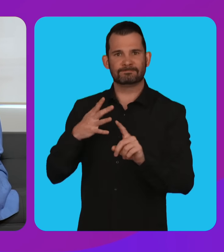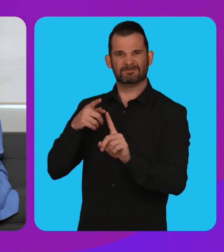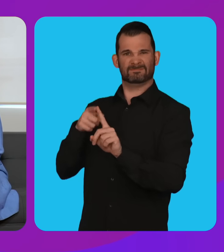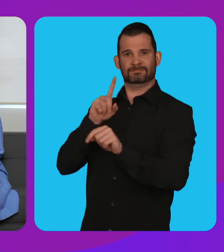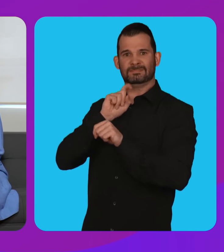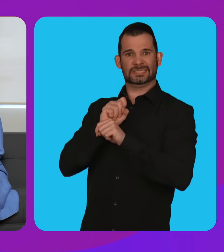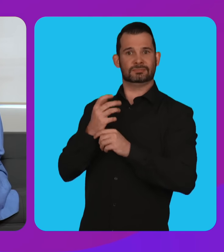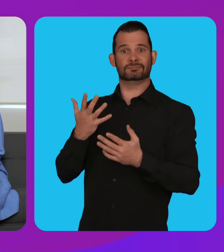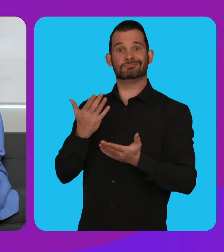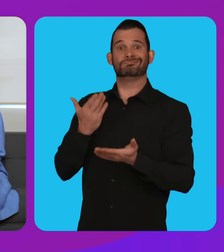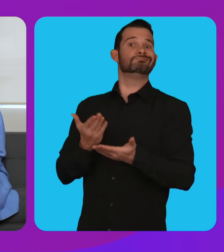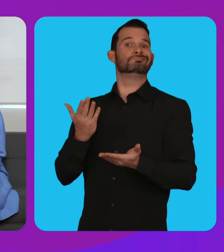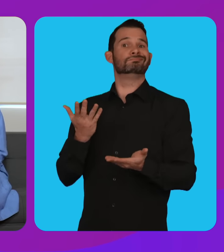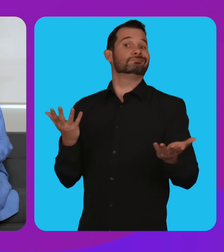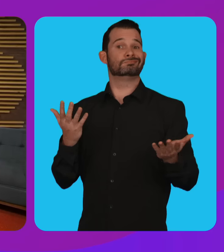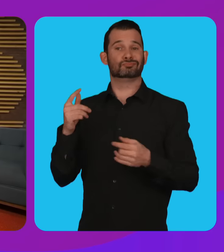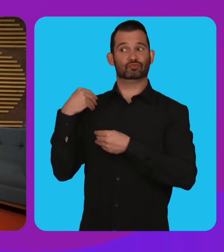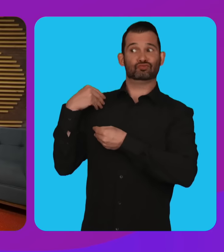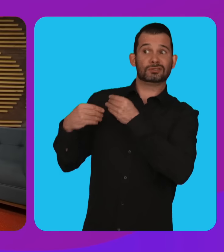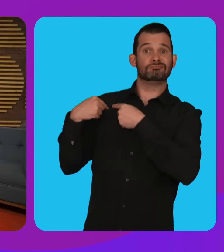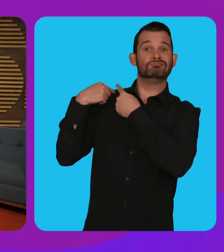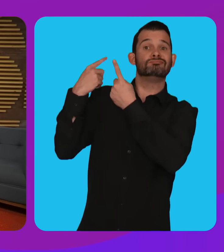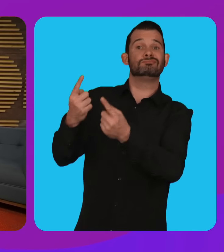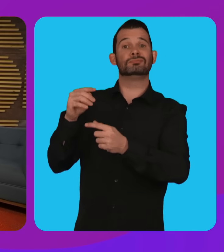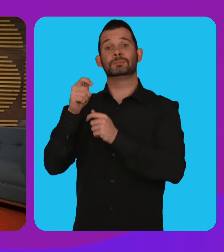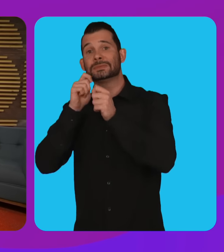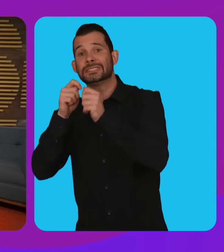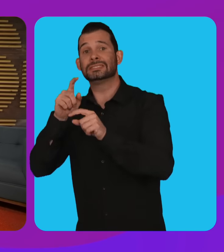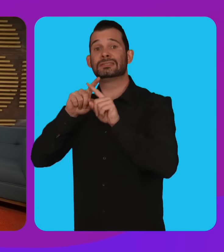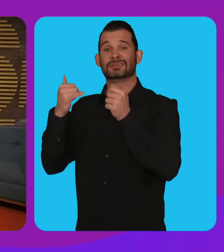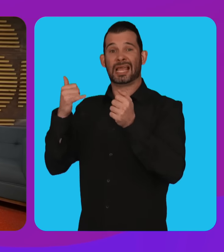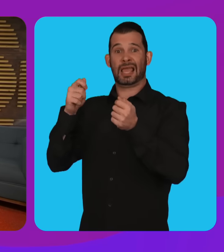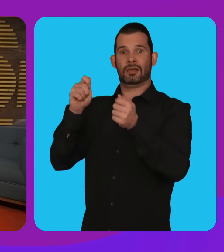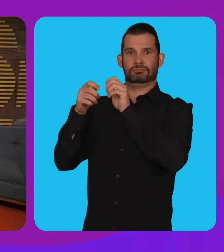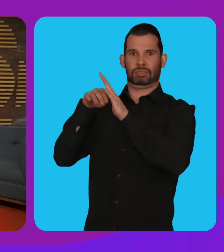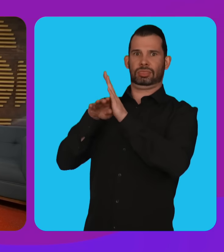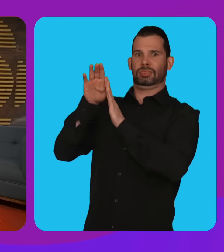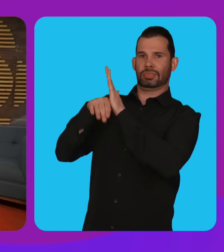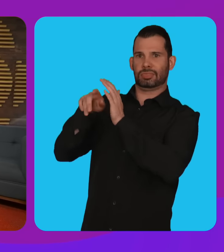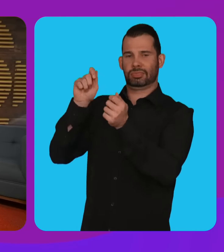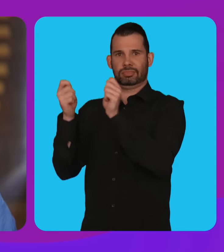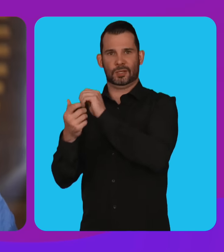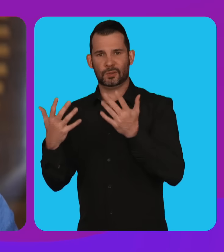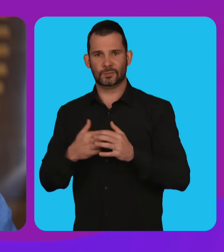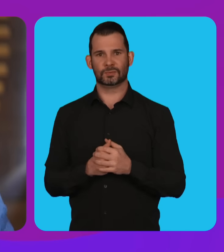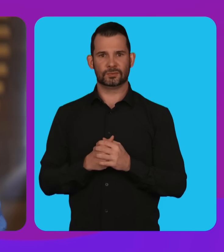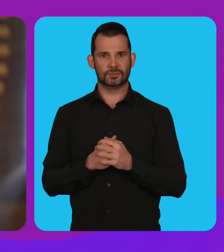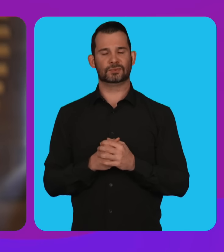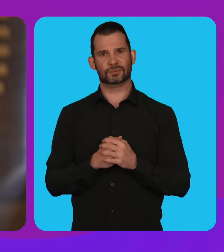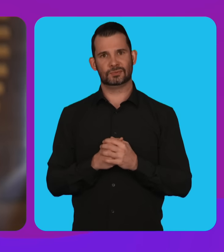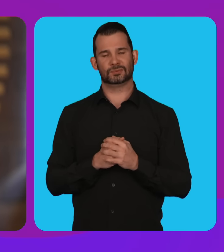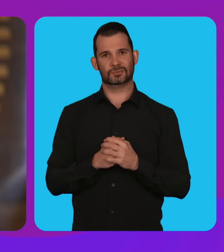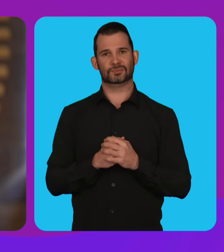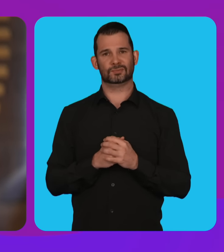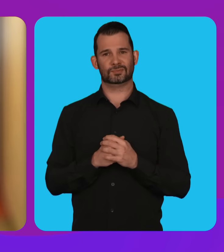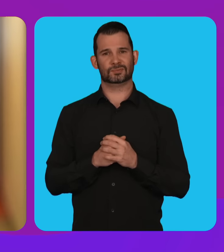have a structural problem, the fact that traditional media are in flux.